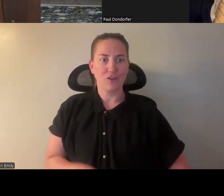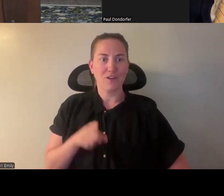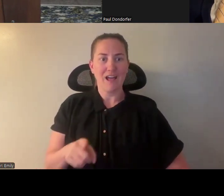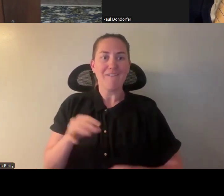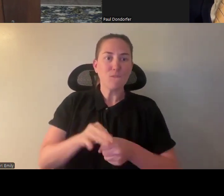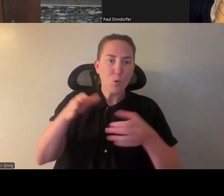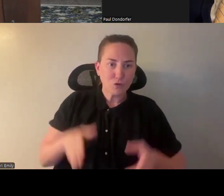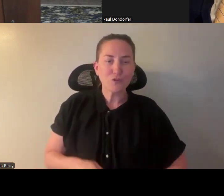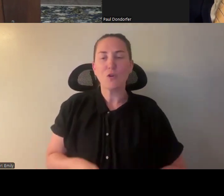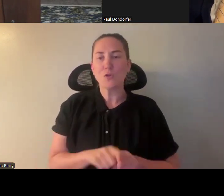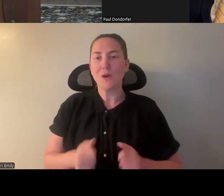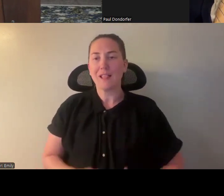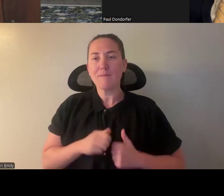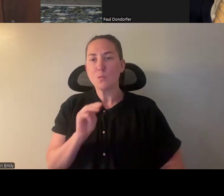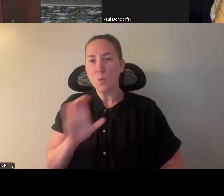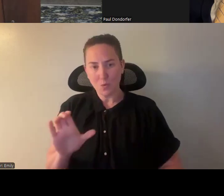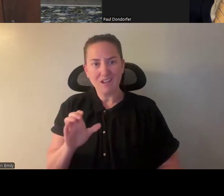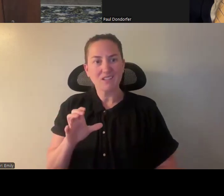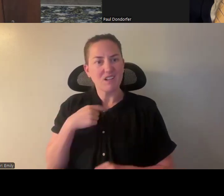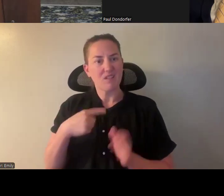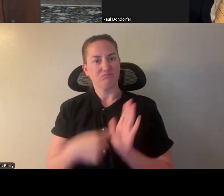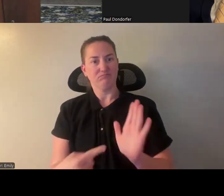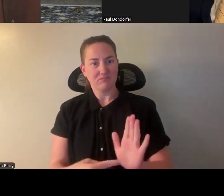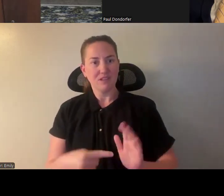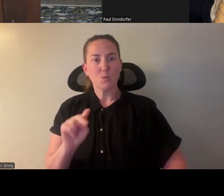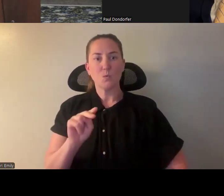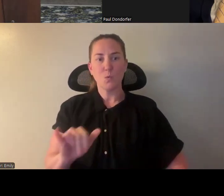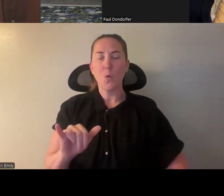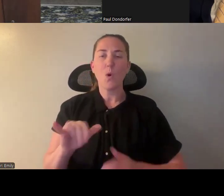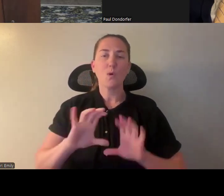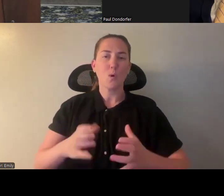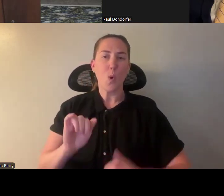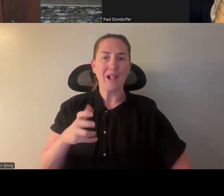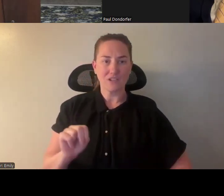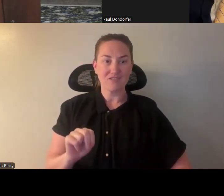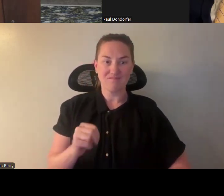Western New York Coalition Tonight I'm here to remind you that your support is urgently needed